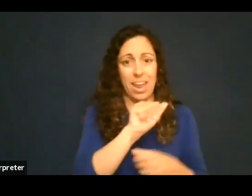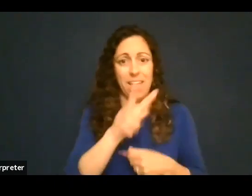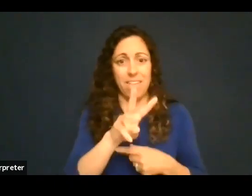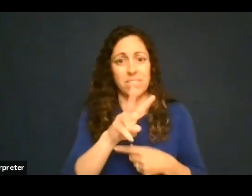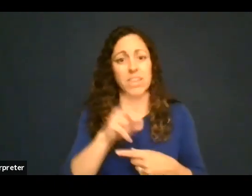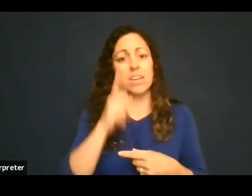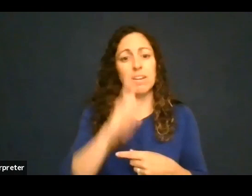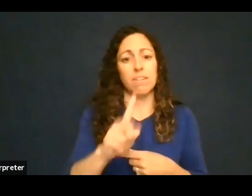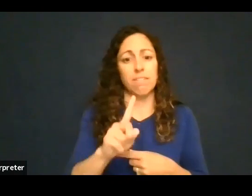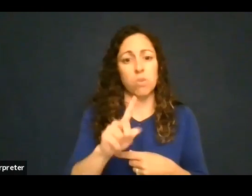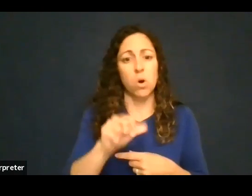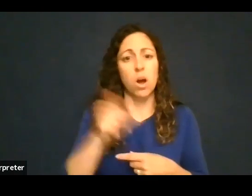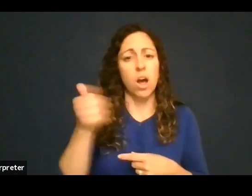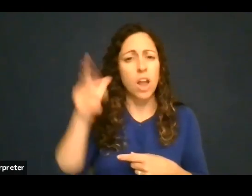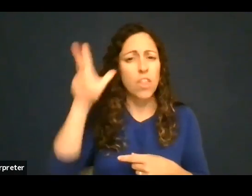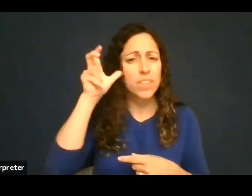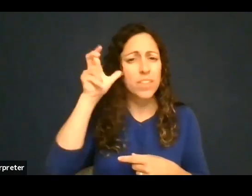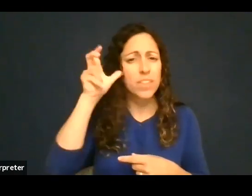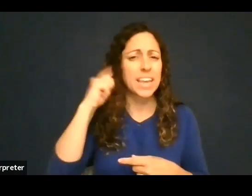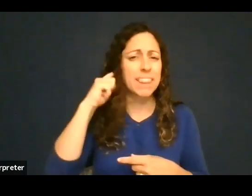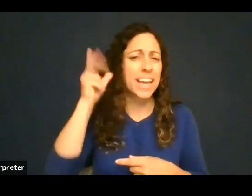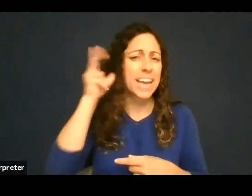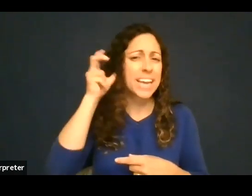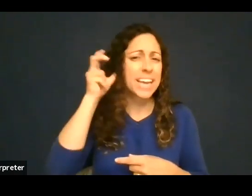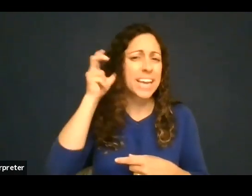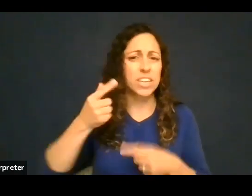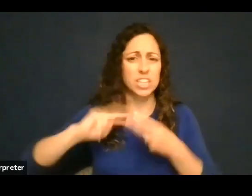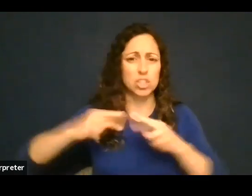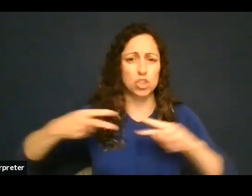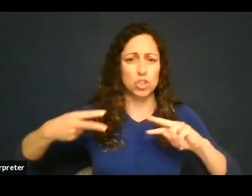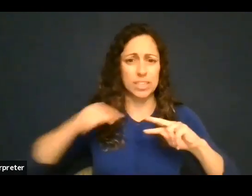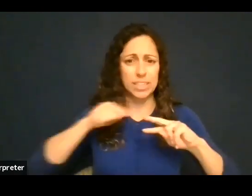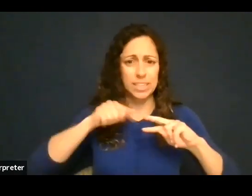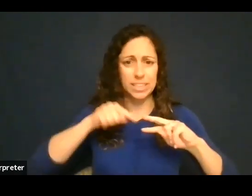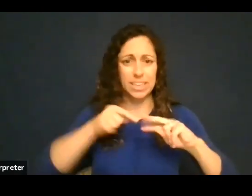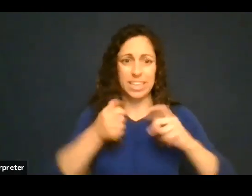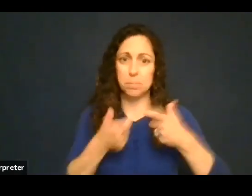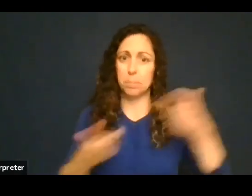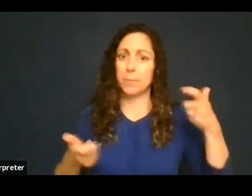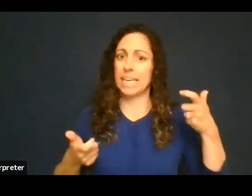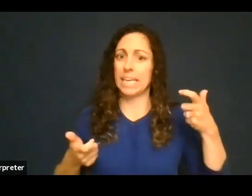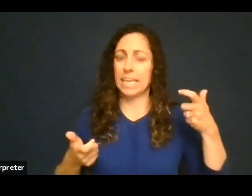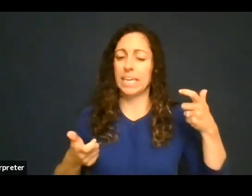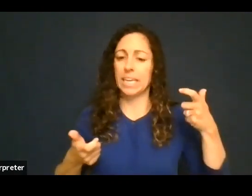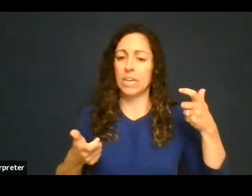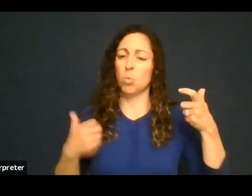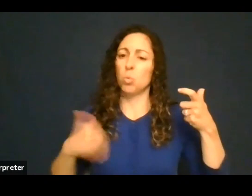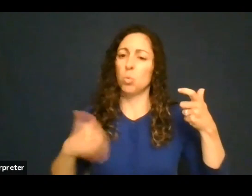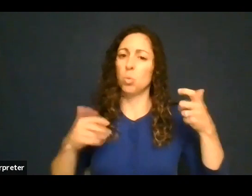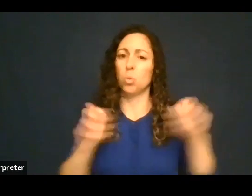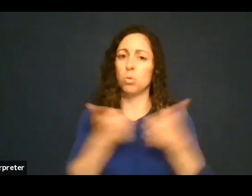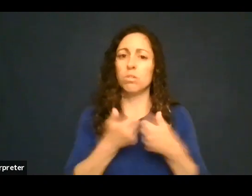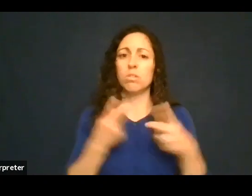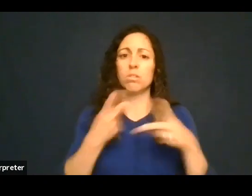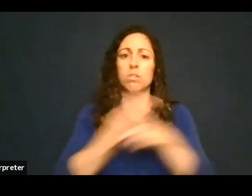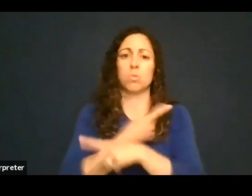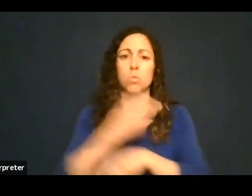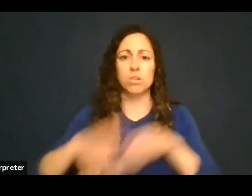And that's actually going to be much more challenging than the Usher 1F protocadherin 15.